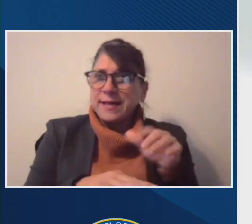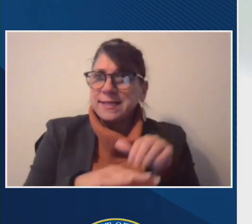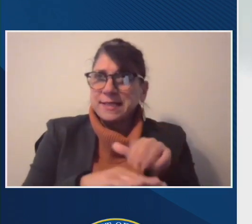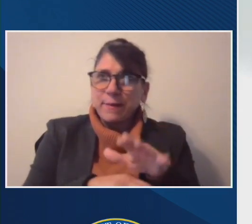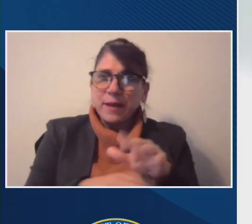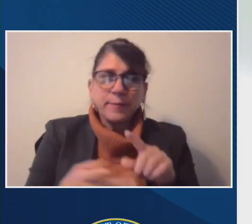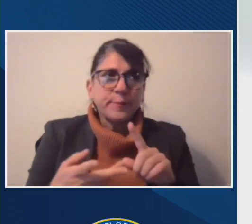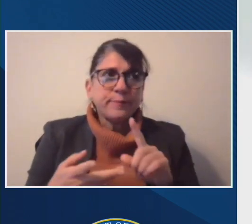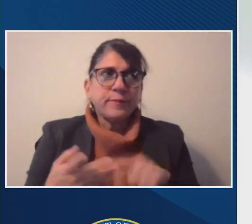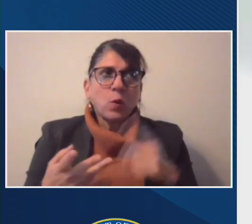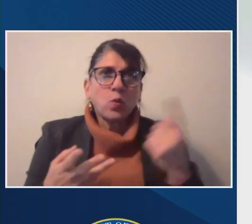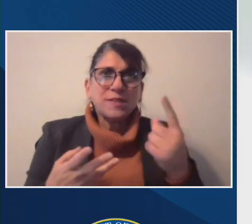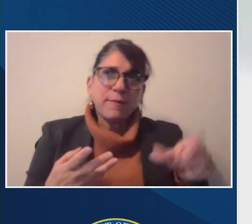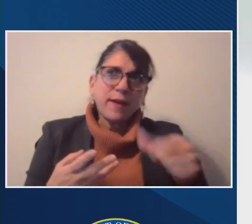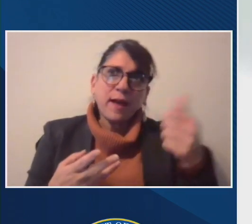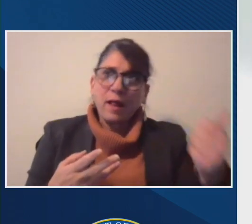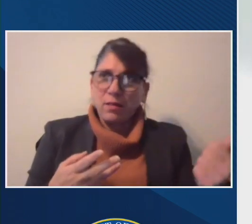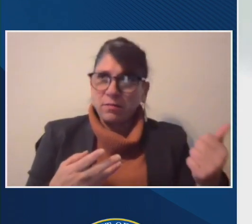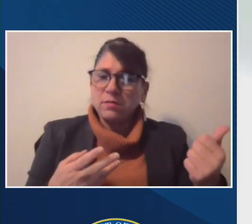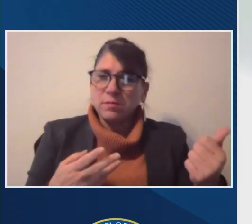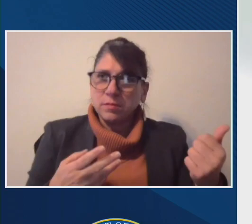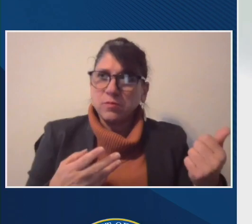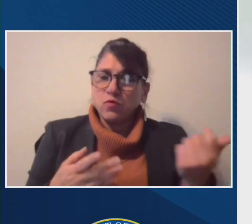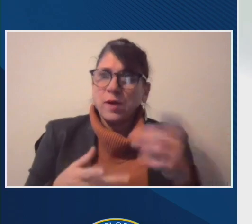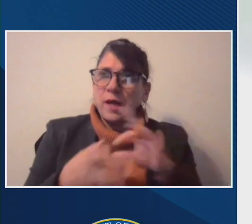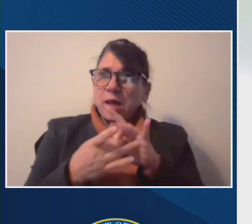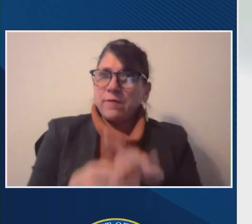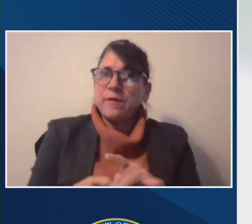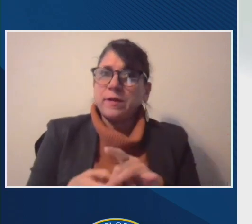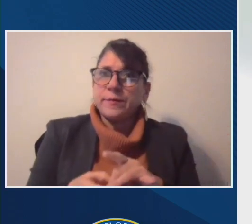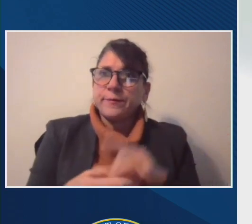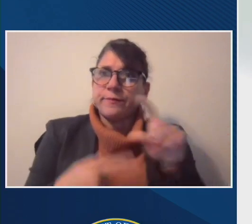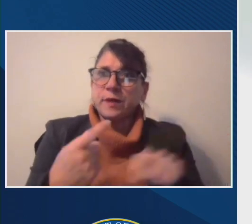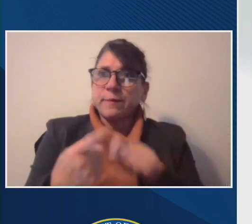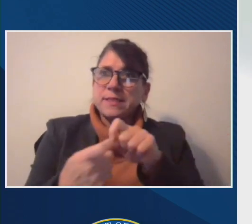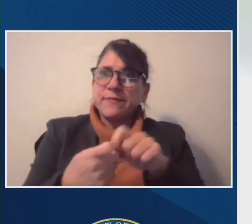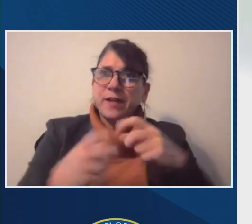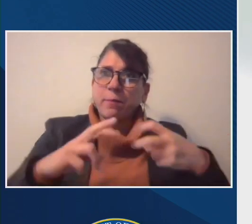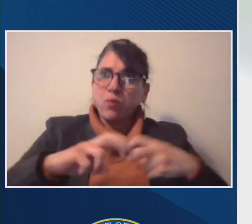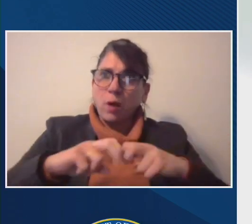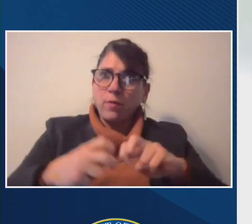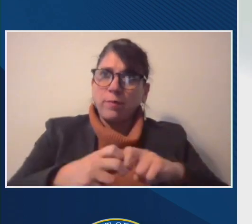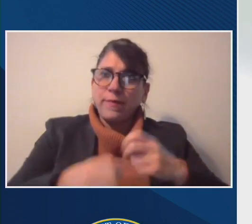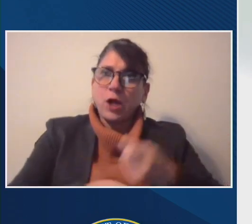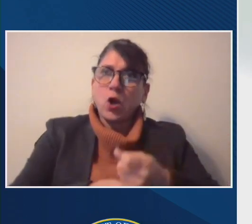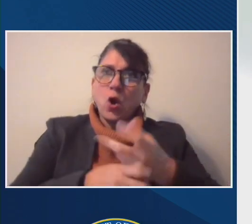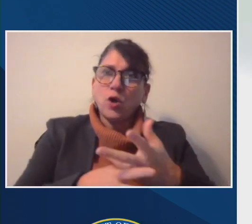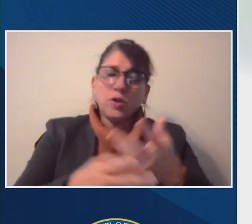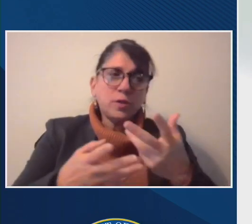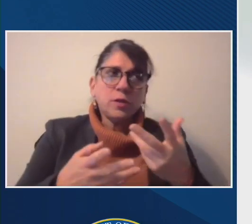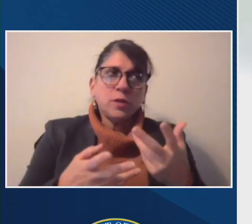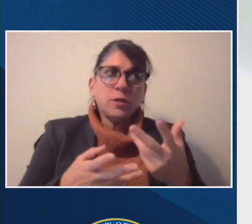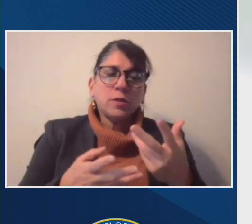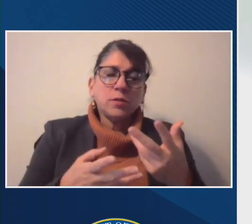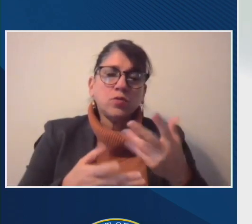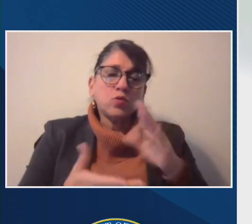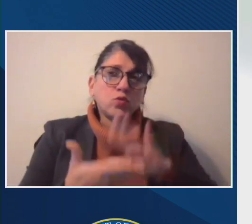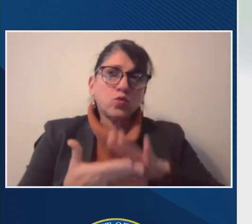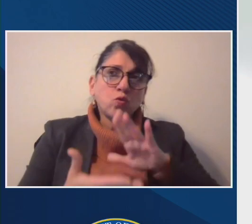else that is relevant to the particular problem that caused the school to be placed on HCM2 in the first place.